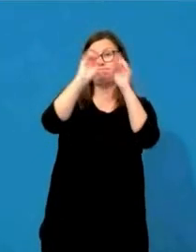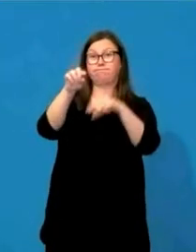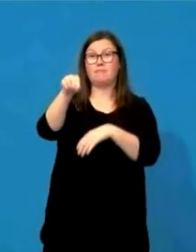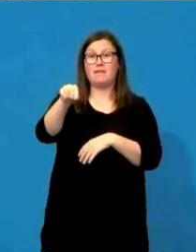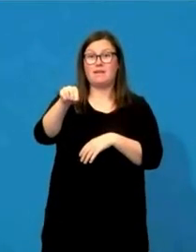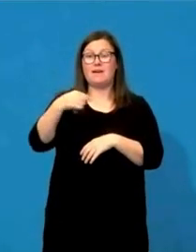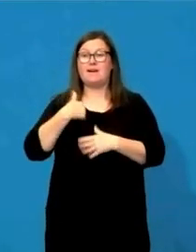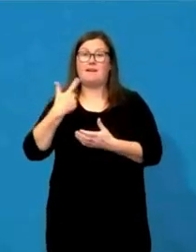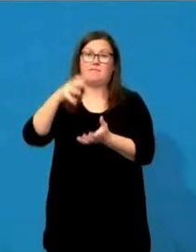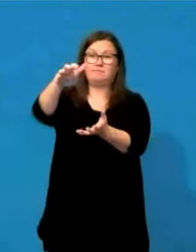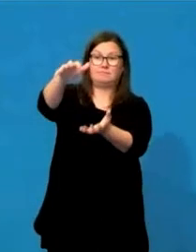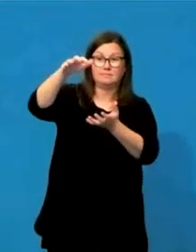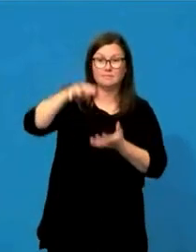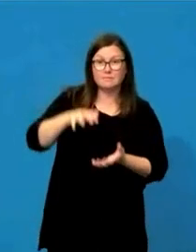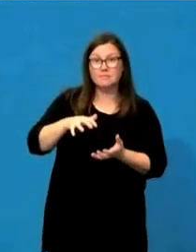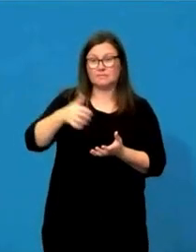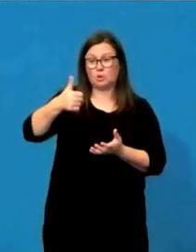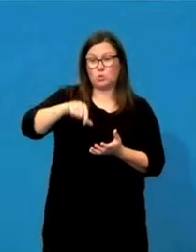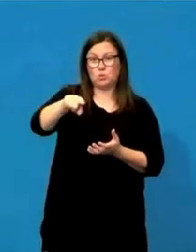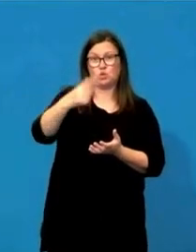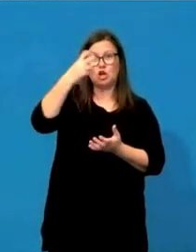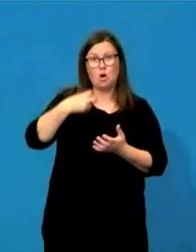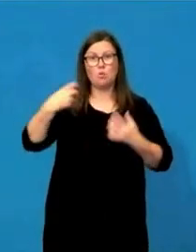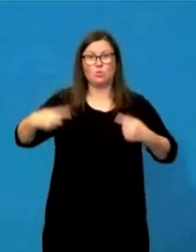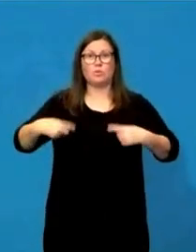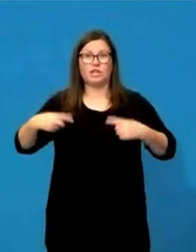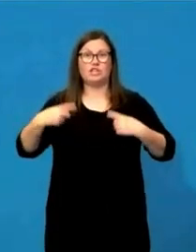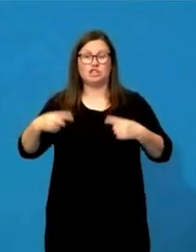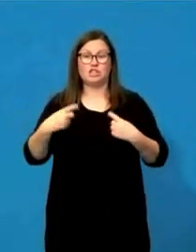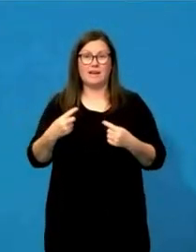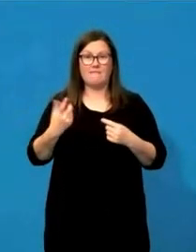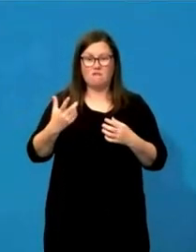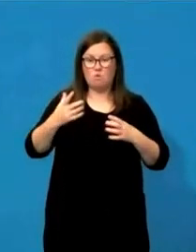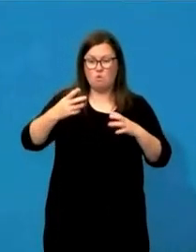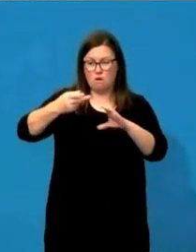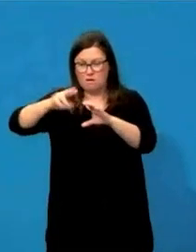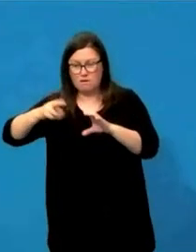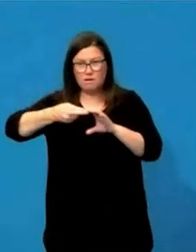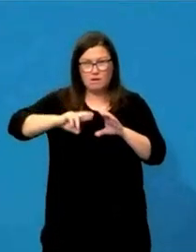So we got that wheelchair down off the pile of rubbish. I took it back home.